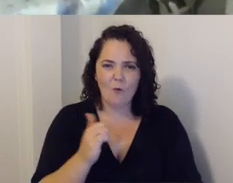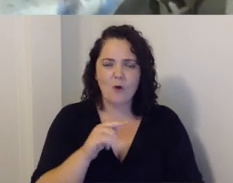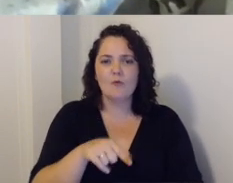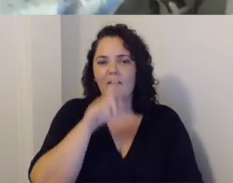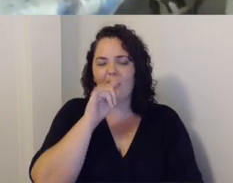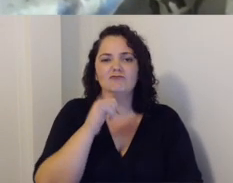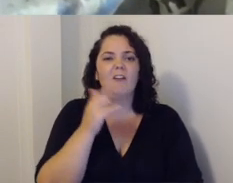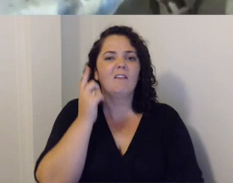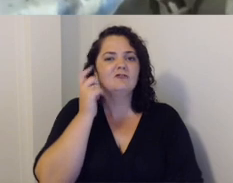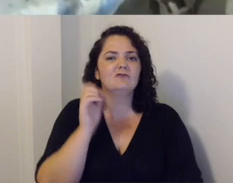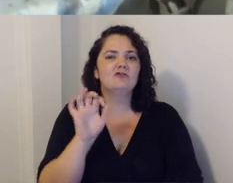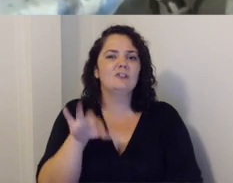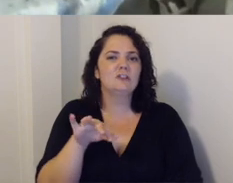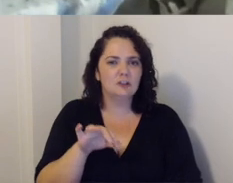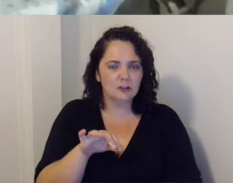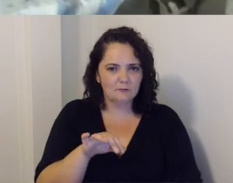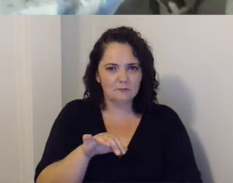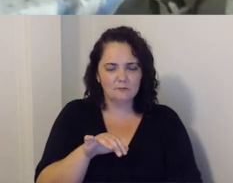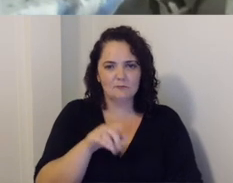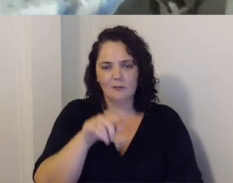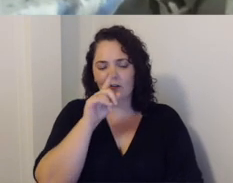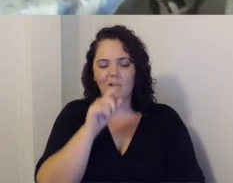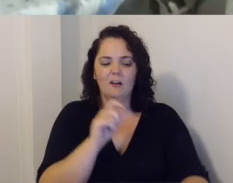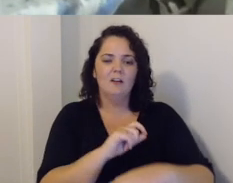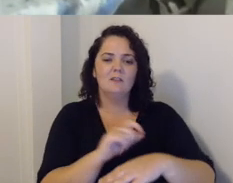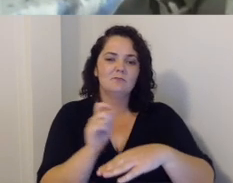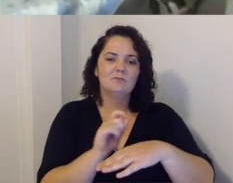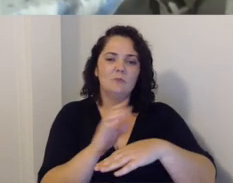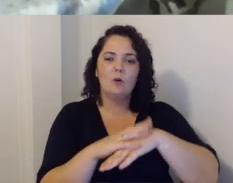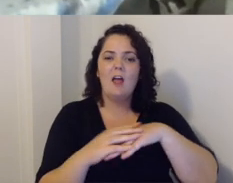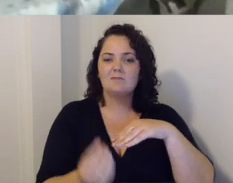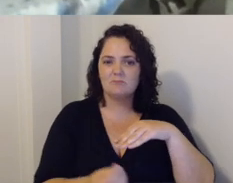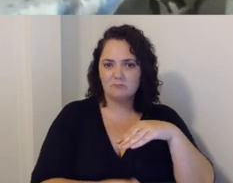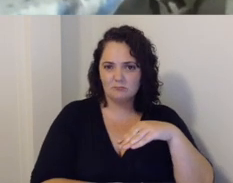you might be able to do just with a few strokes of your pencil or your charcoal or by rubbing